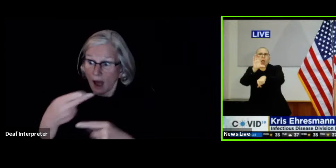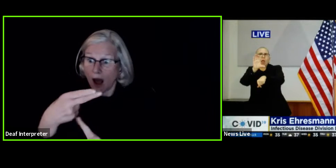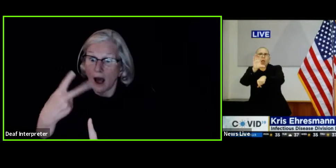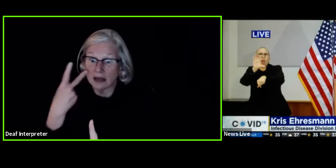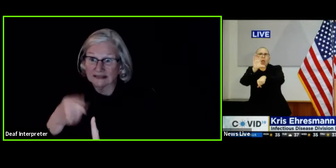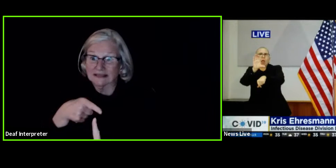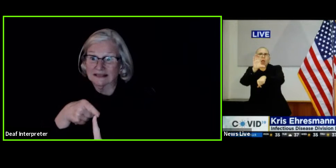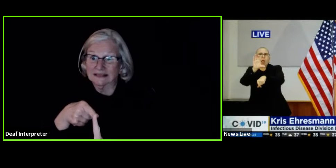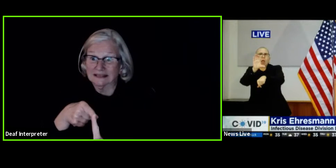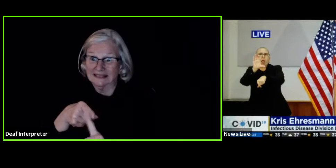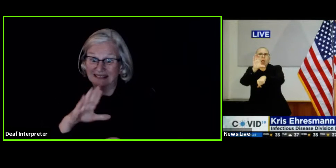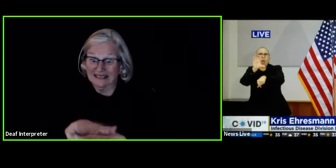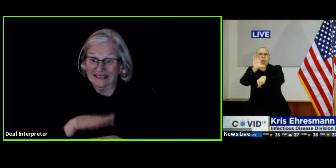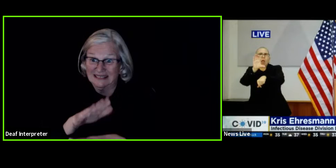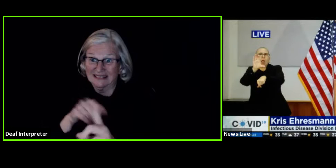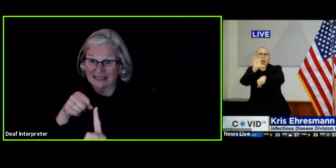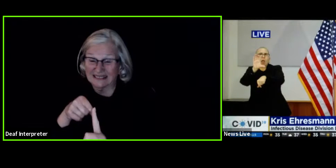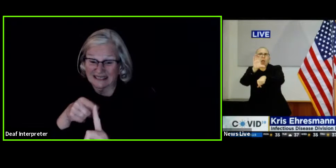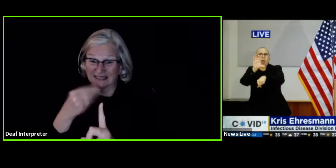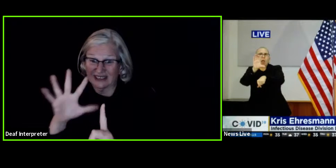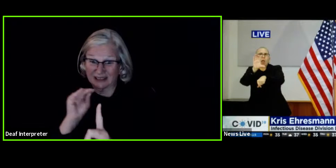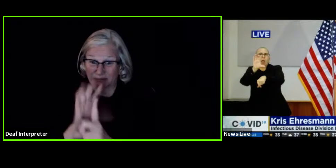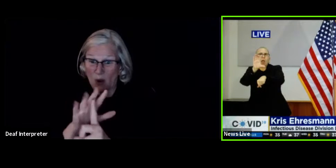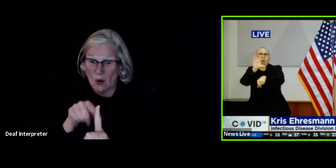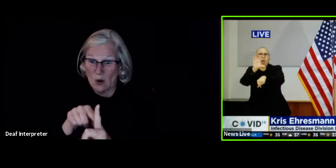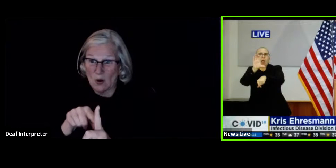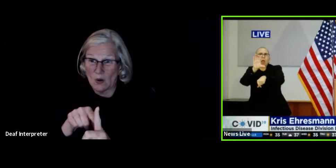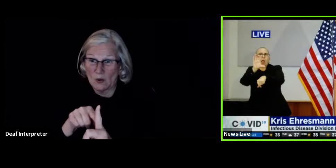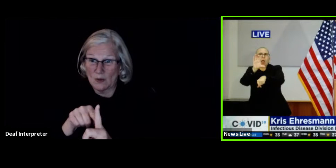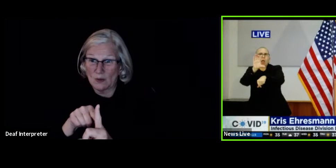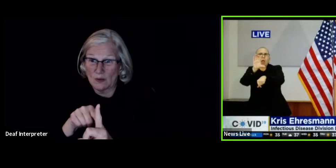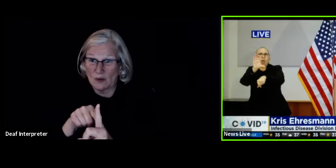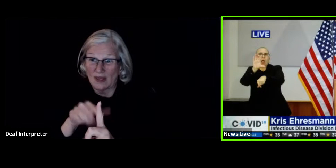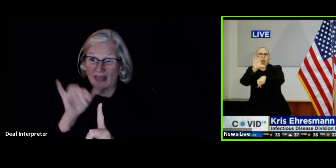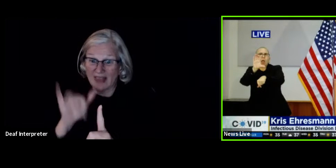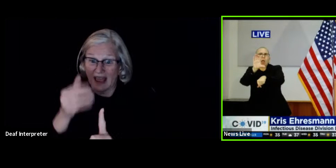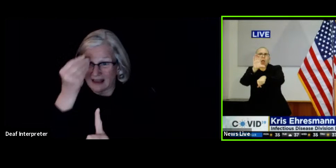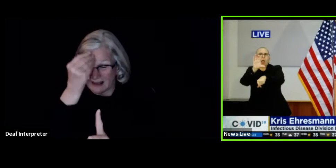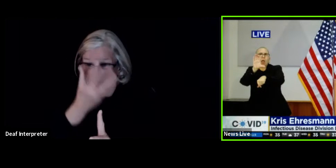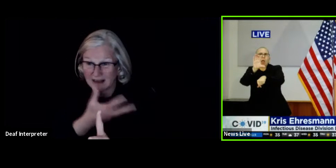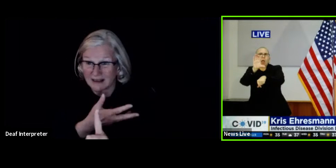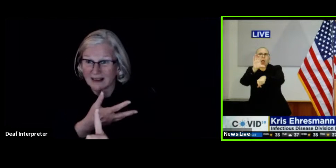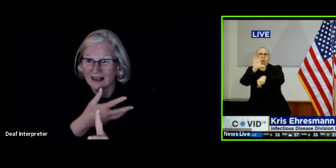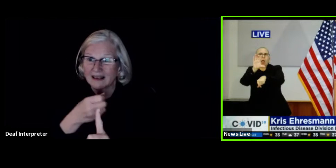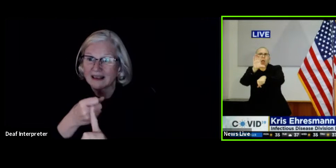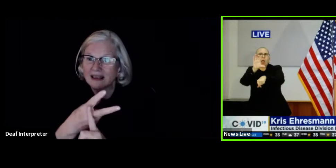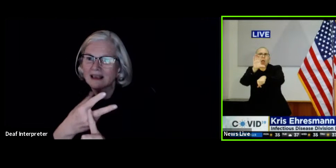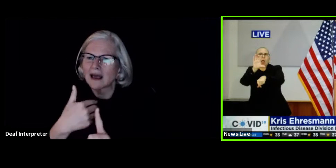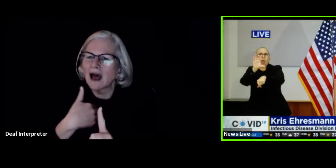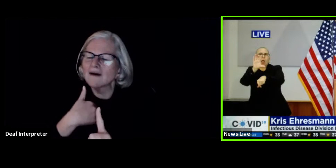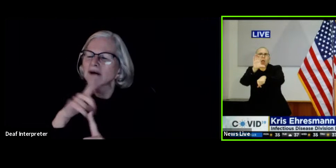EXPOSED, THE NOTIFICATION INCLUDES LINKS TO OUR HEALTH DEPARTMENT SITE AND IT